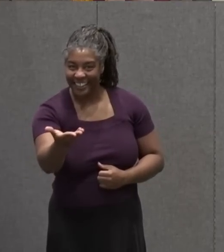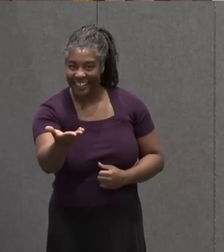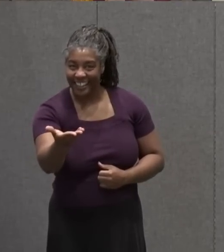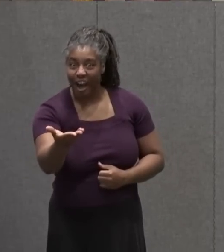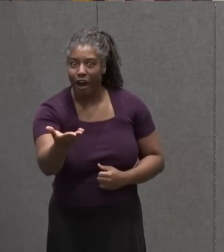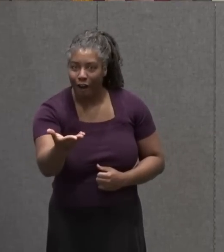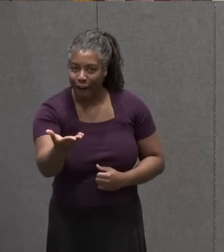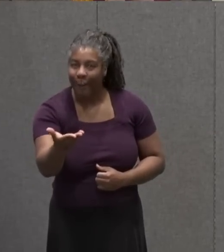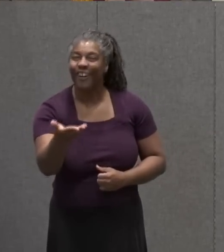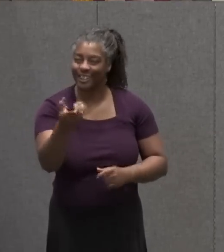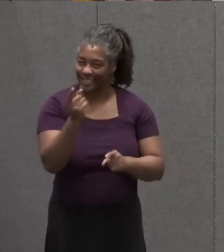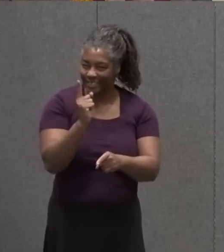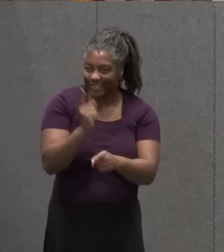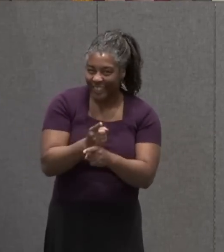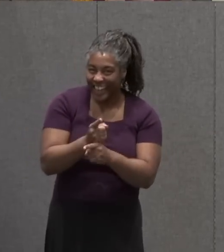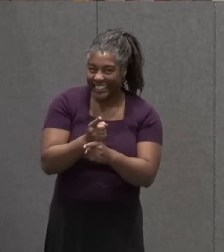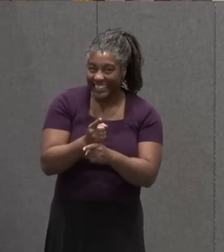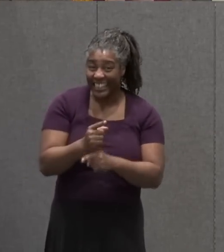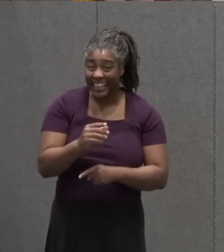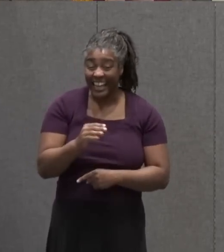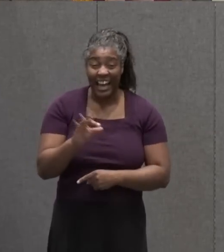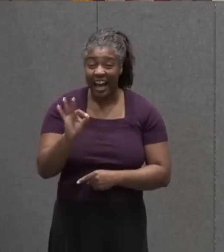That's right, f, fun, F.